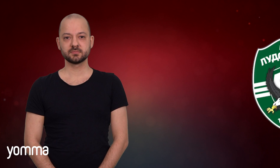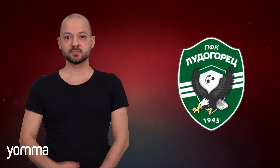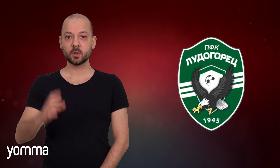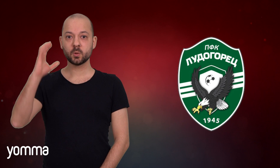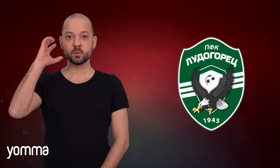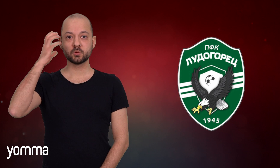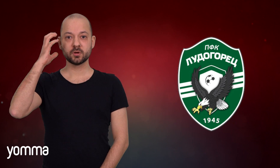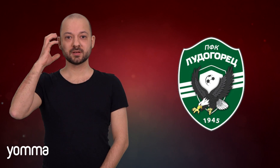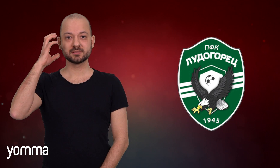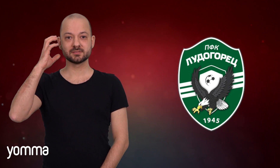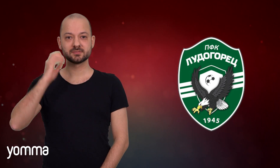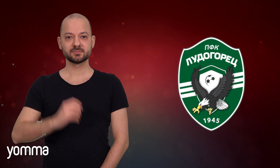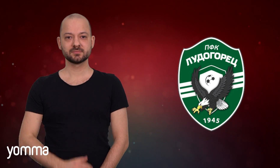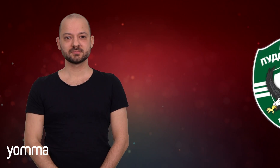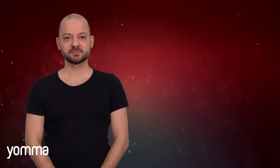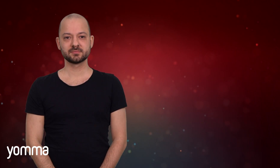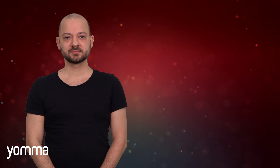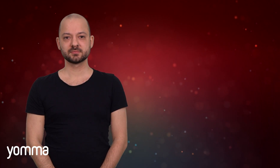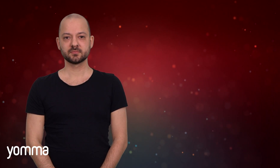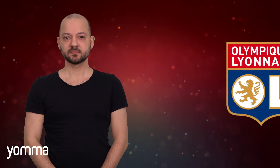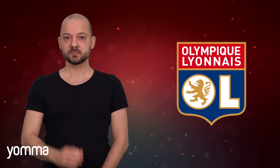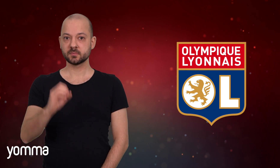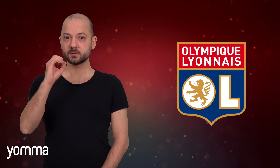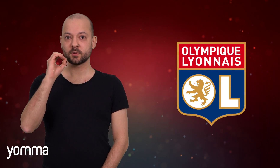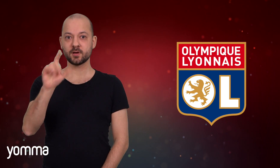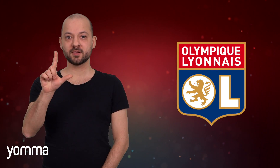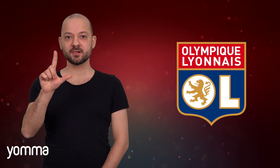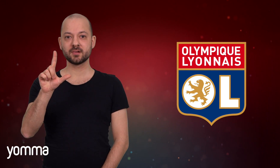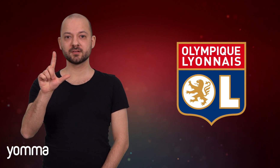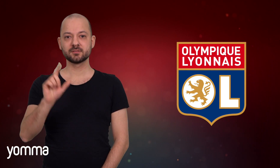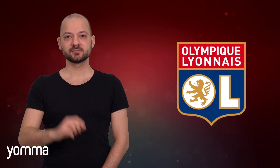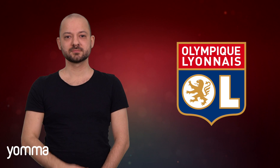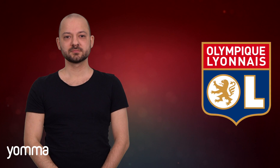PFC Ludogorets Razgrad Olympique Lyonnais